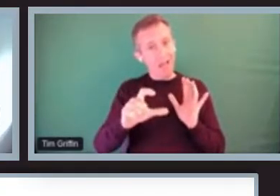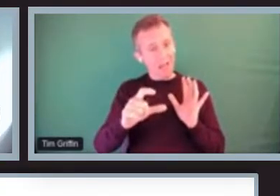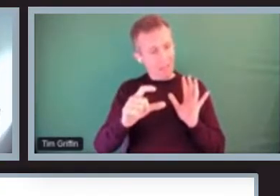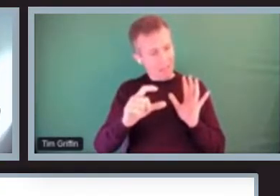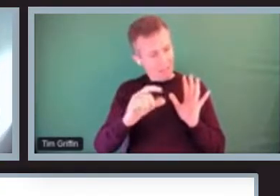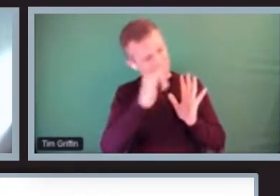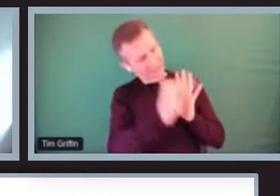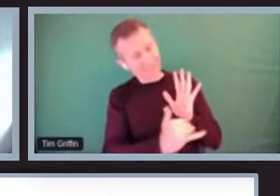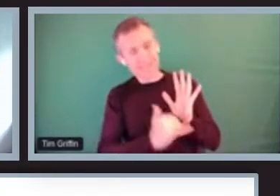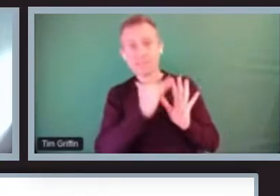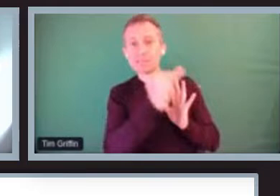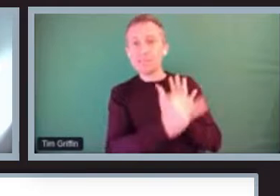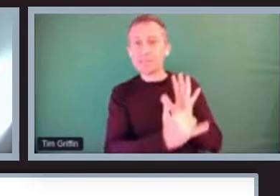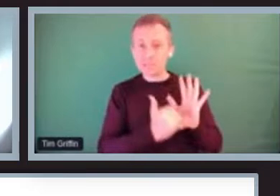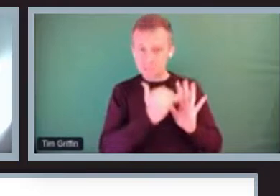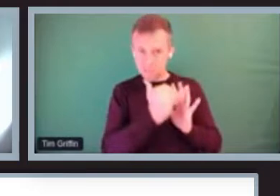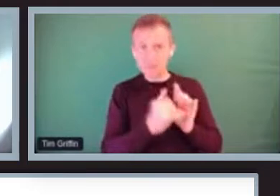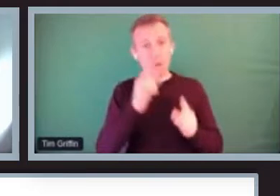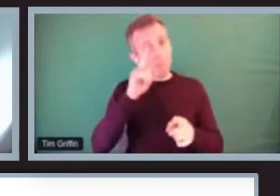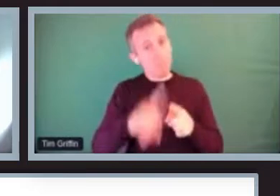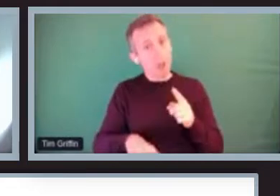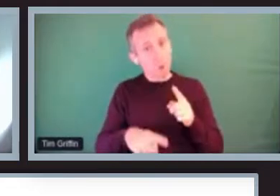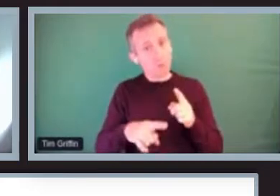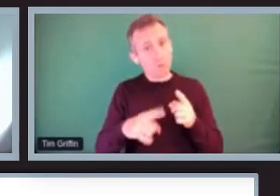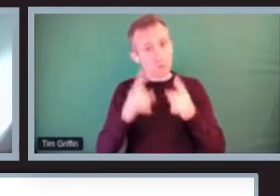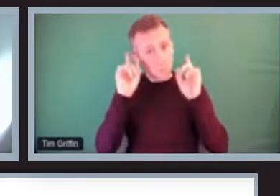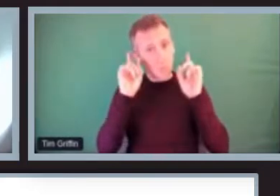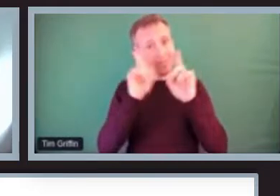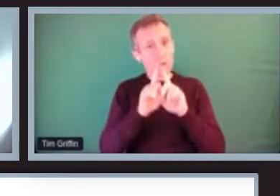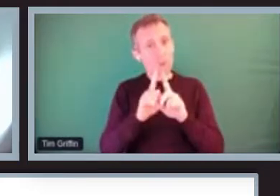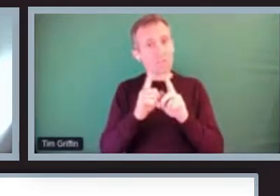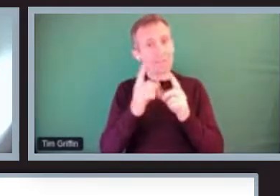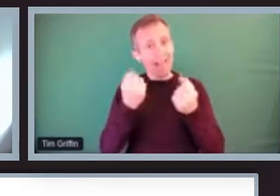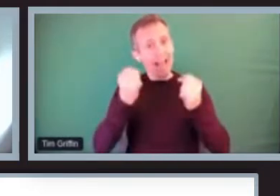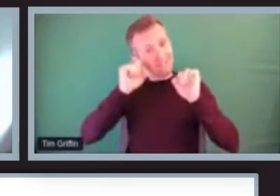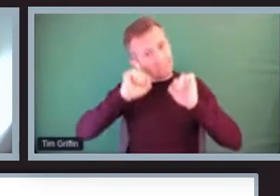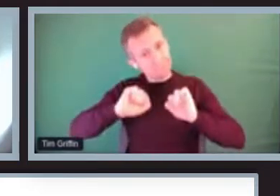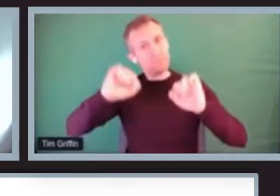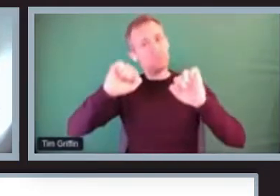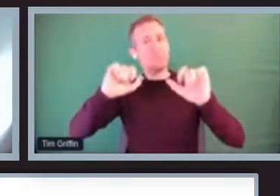Most organisations including Universities, have corporate colour schemes, aligned with their brand.